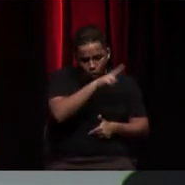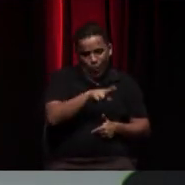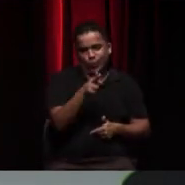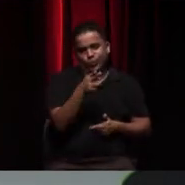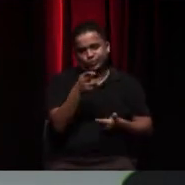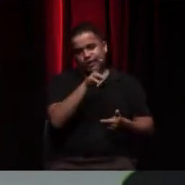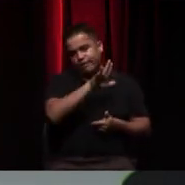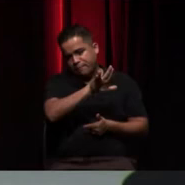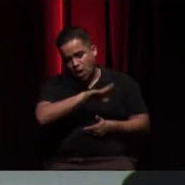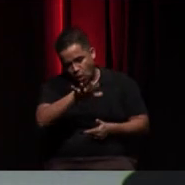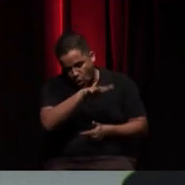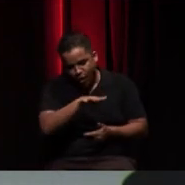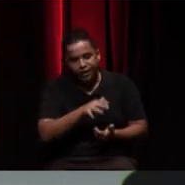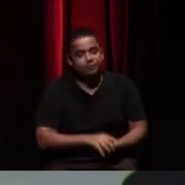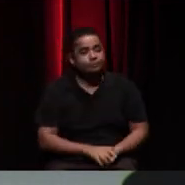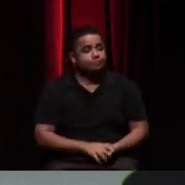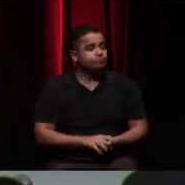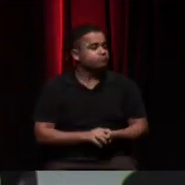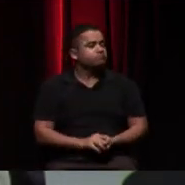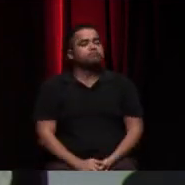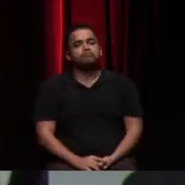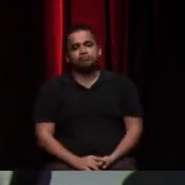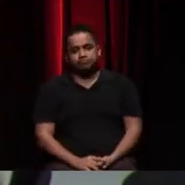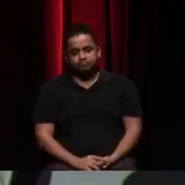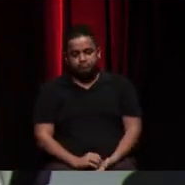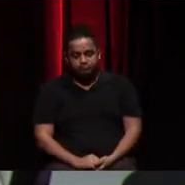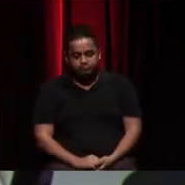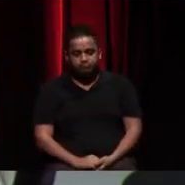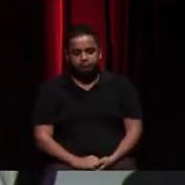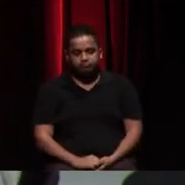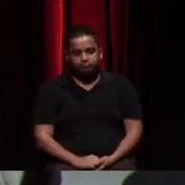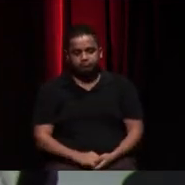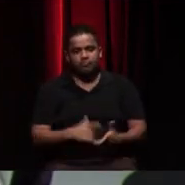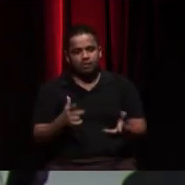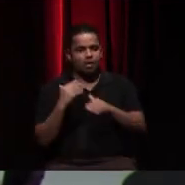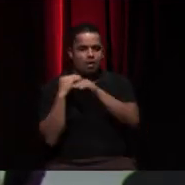I find it an interesting model.